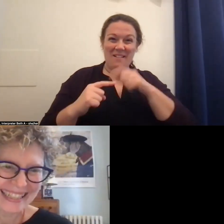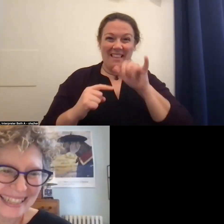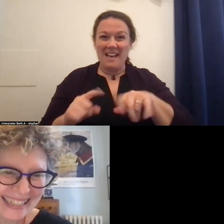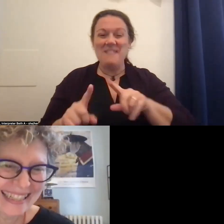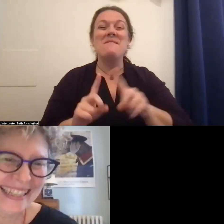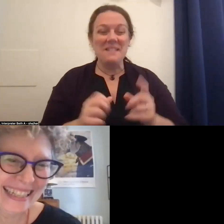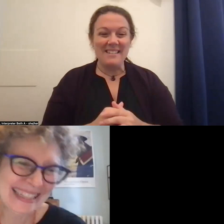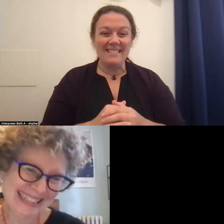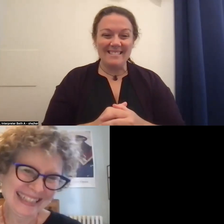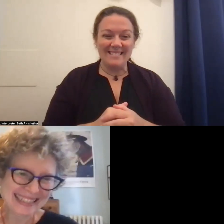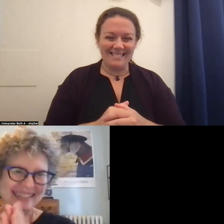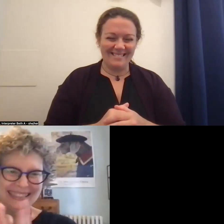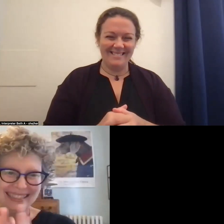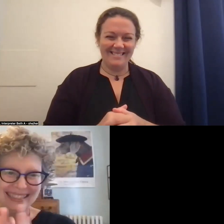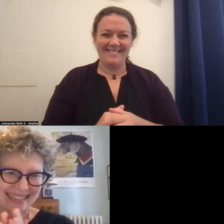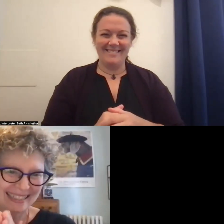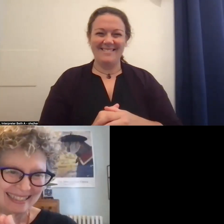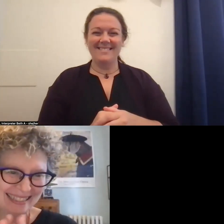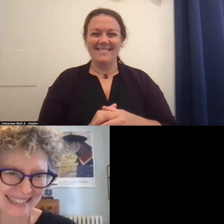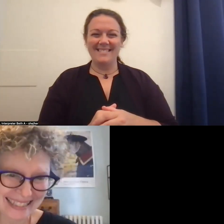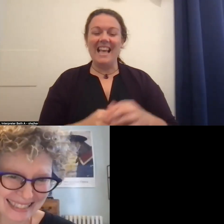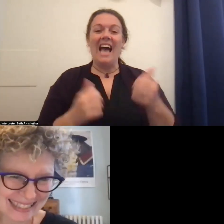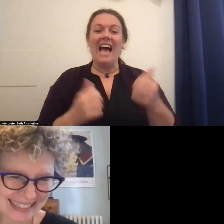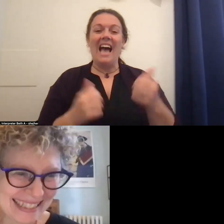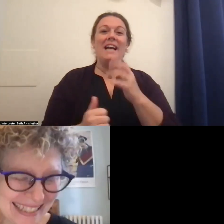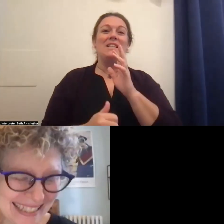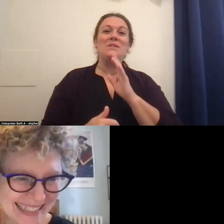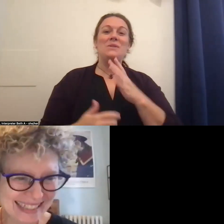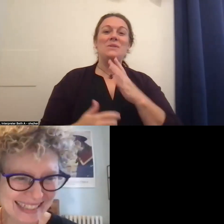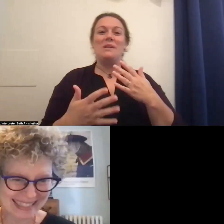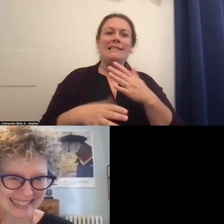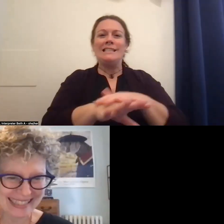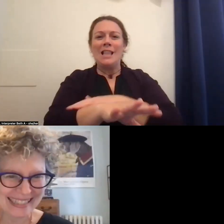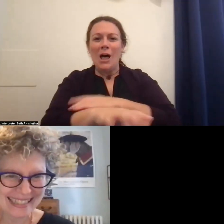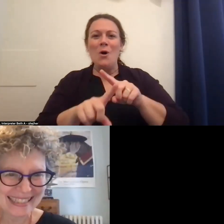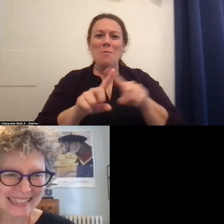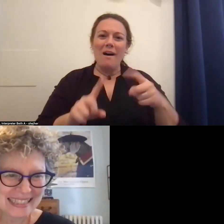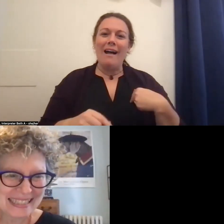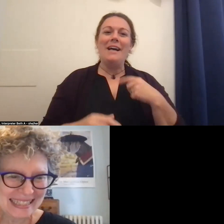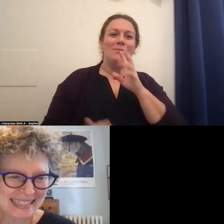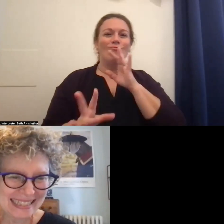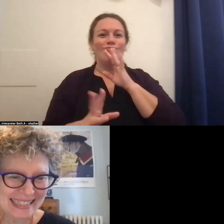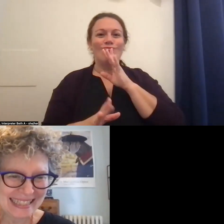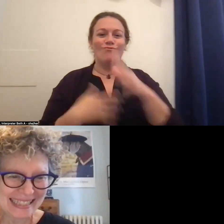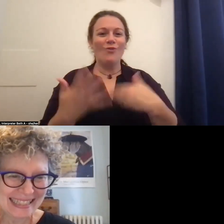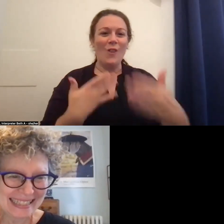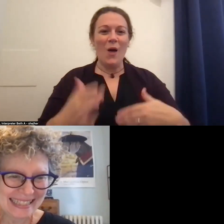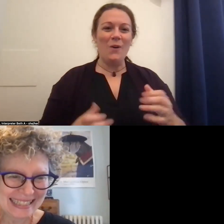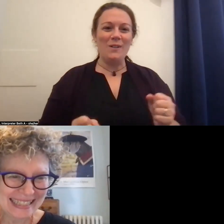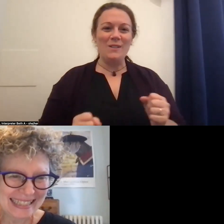so um I I tried to slow down but I get in the flow and I, I you know try to condense as much as I can